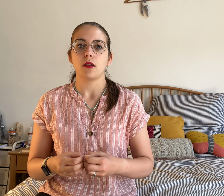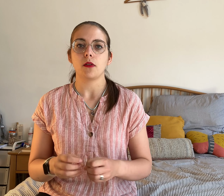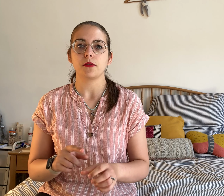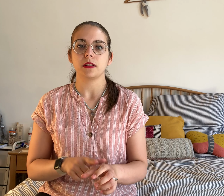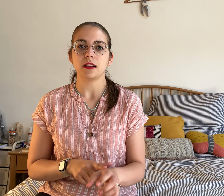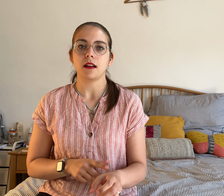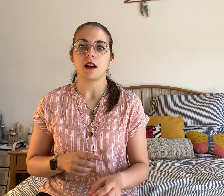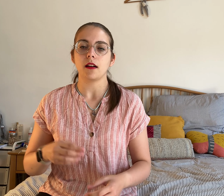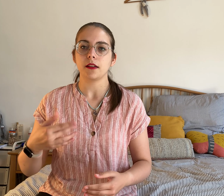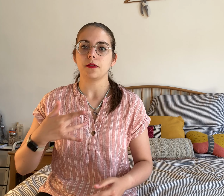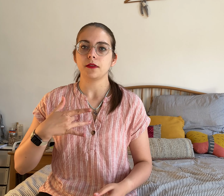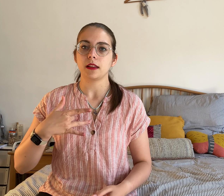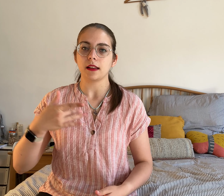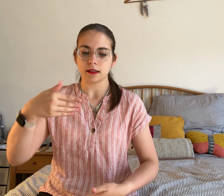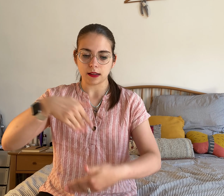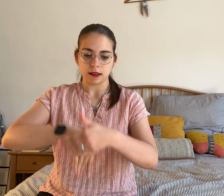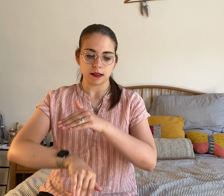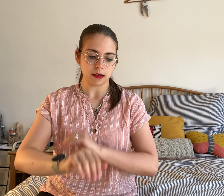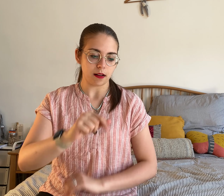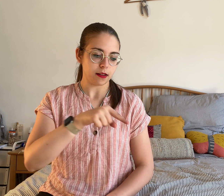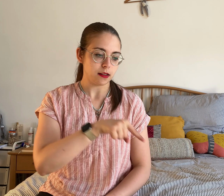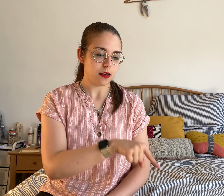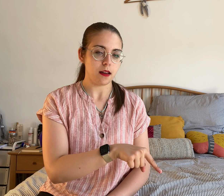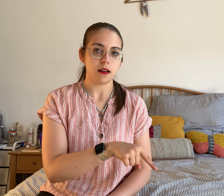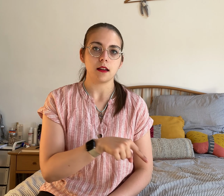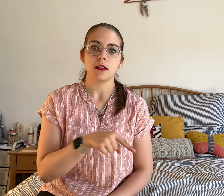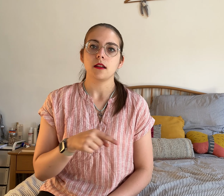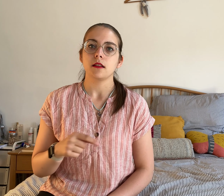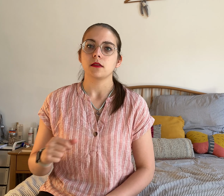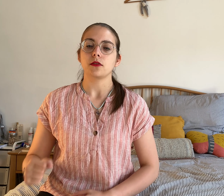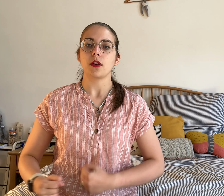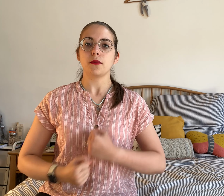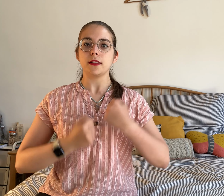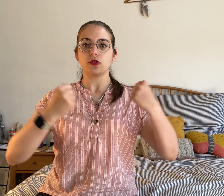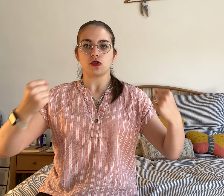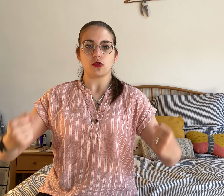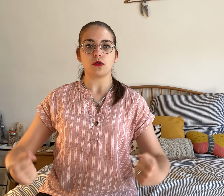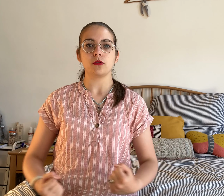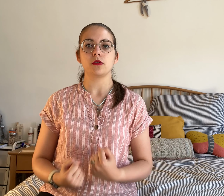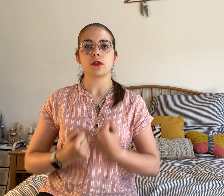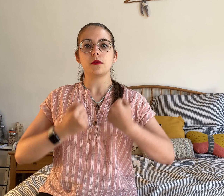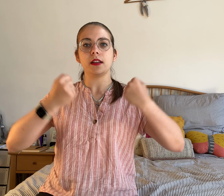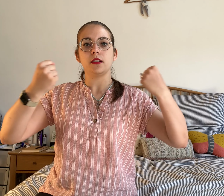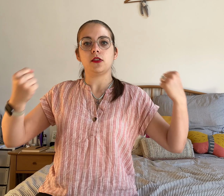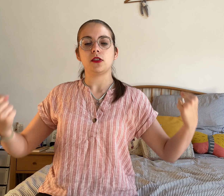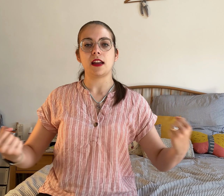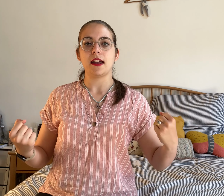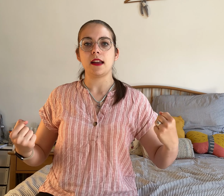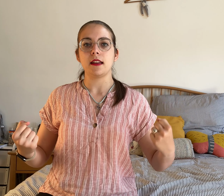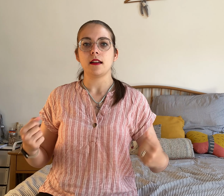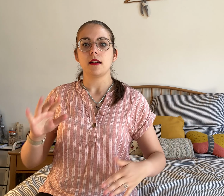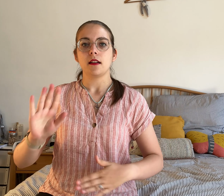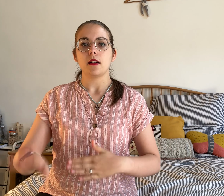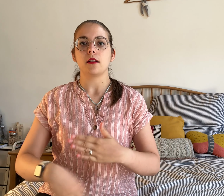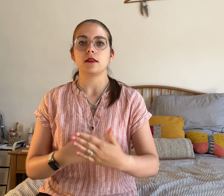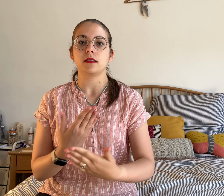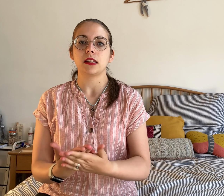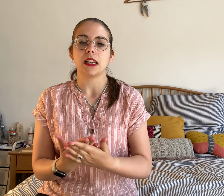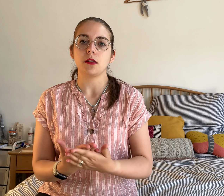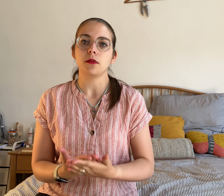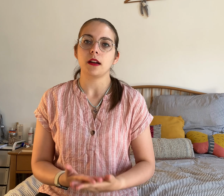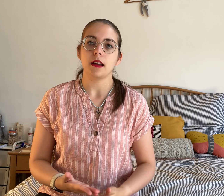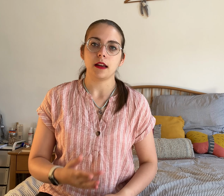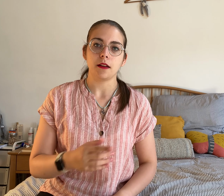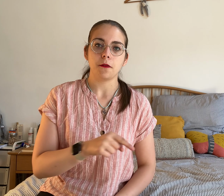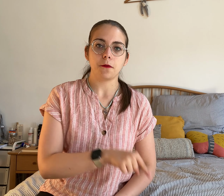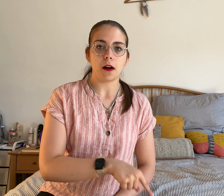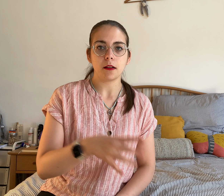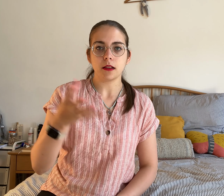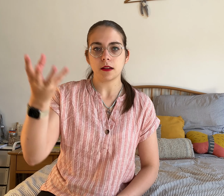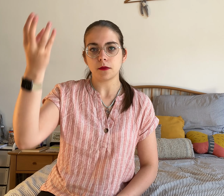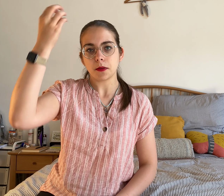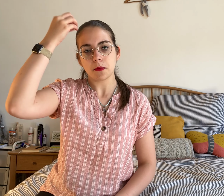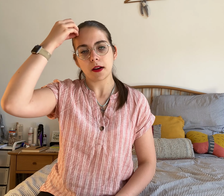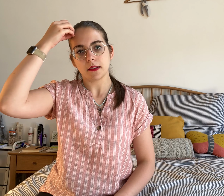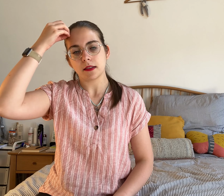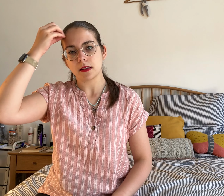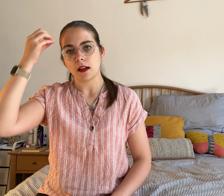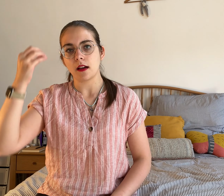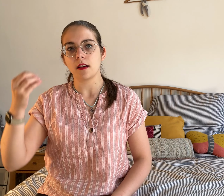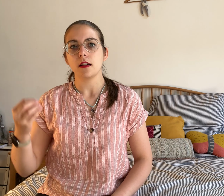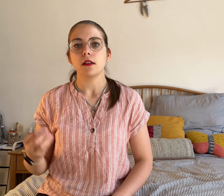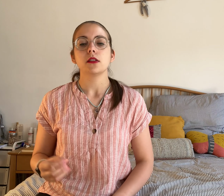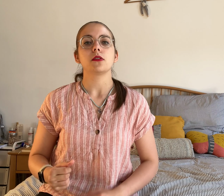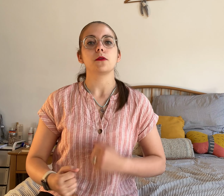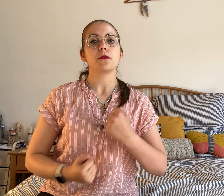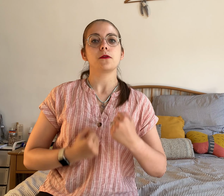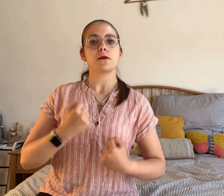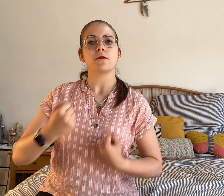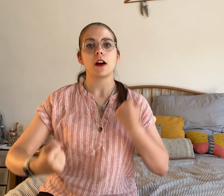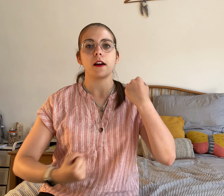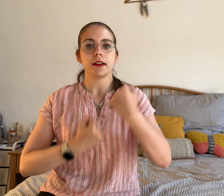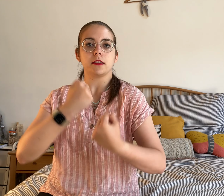by the life that's inside her, growing stronger each day until it finally reminds her to fight,